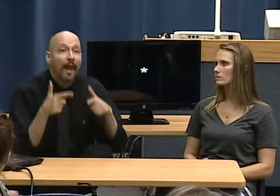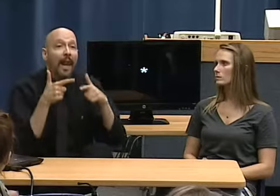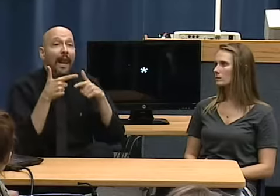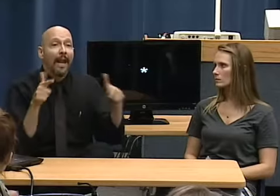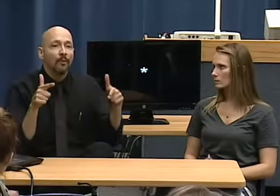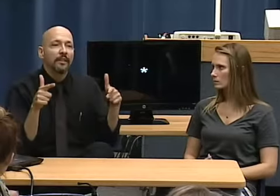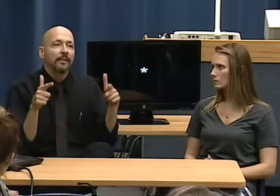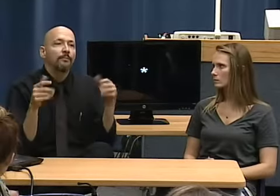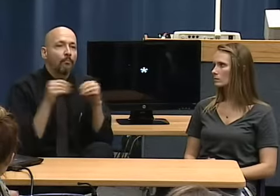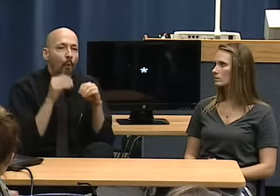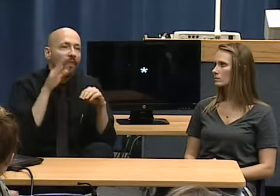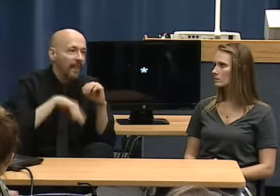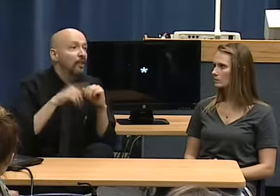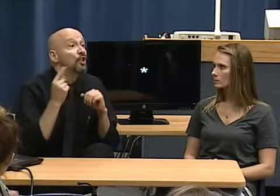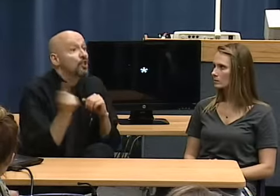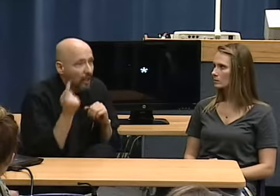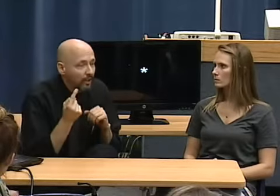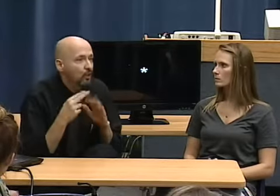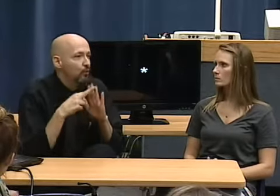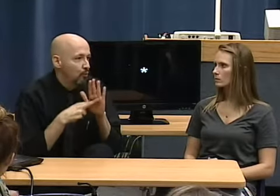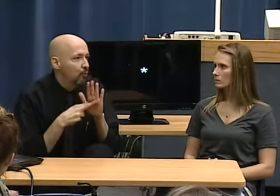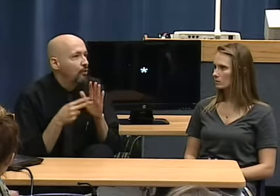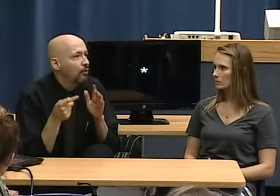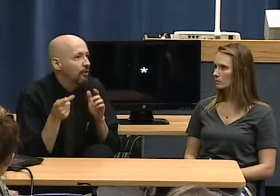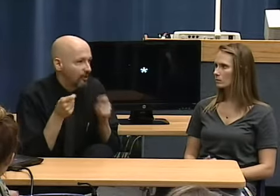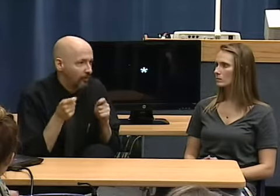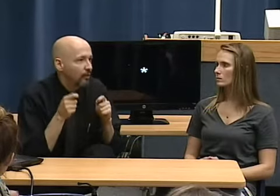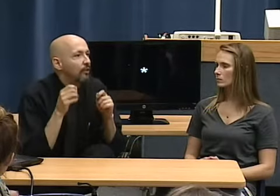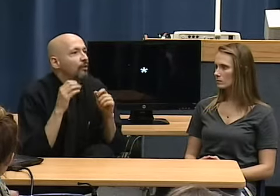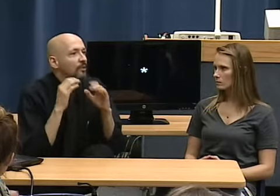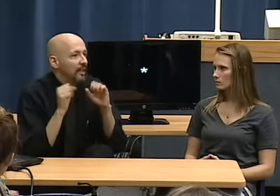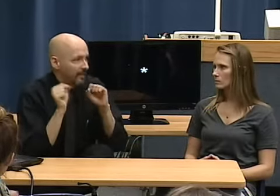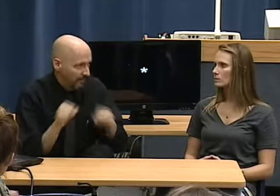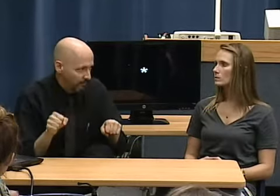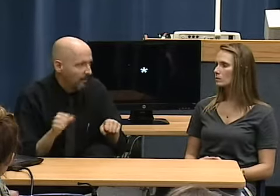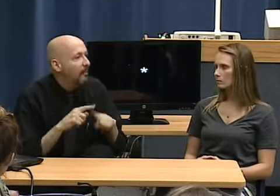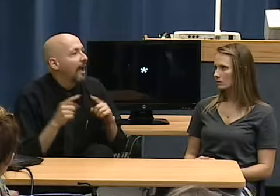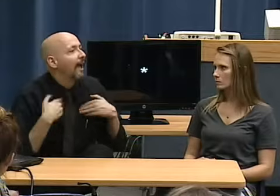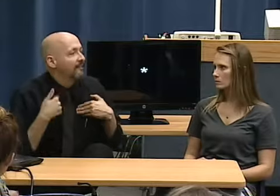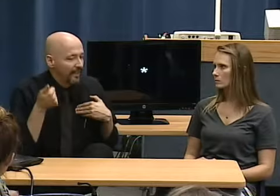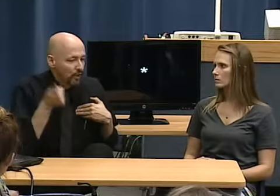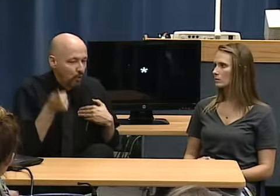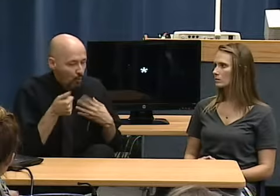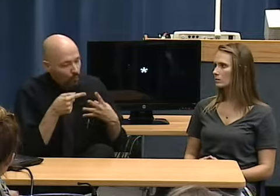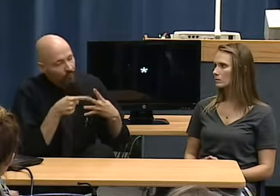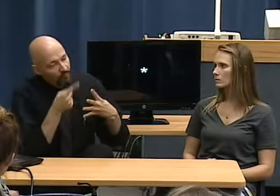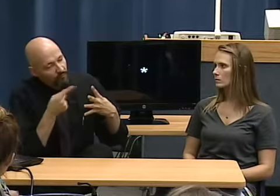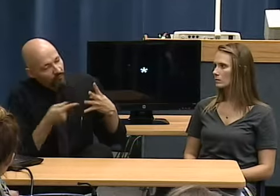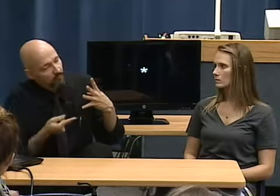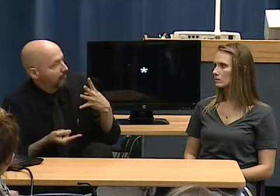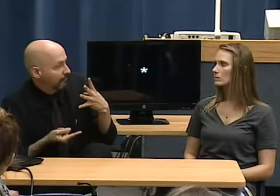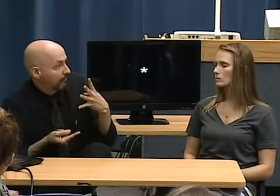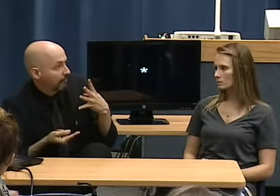Language is more than just a rule governed communication system, but it has each of the features.